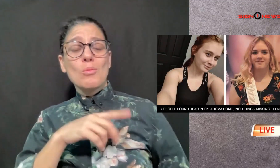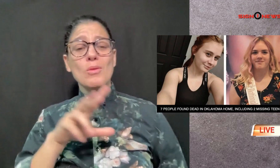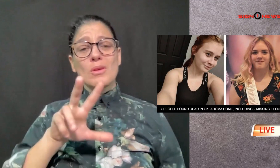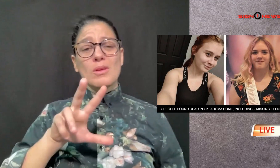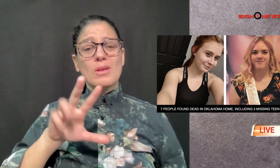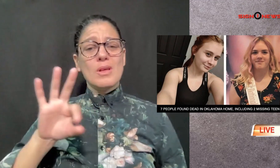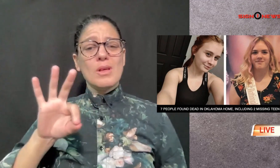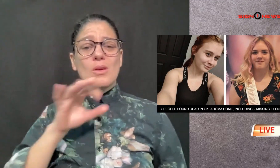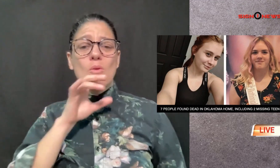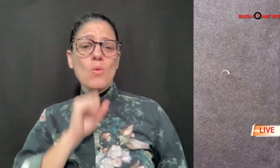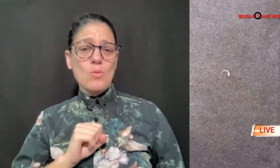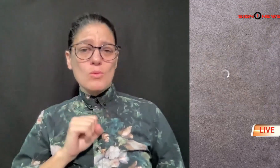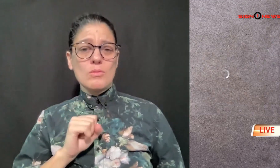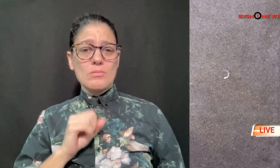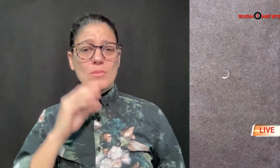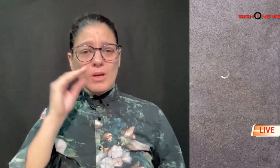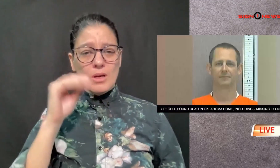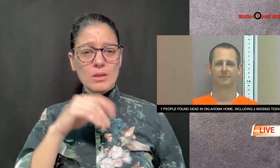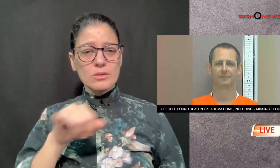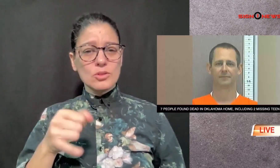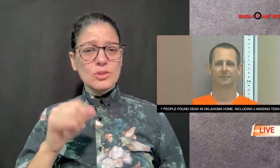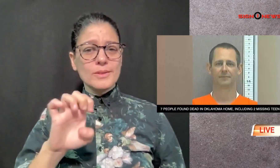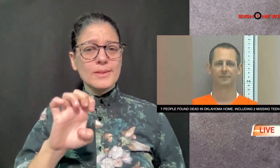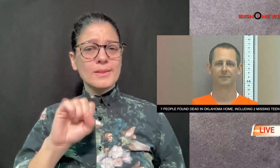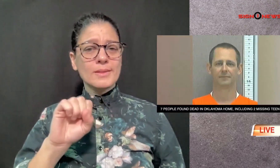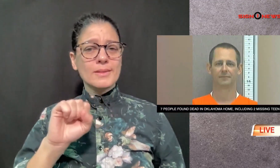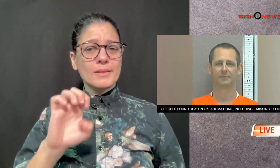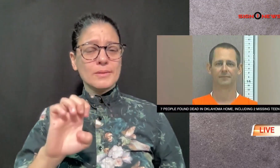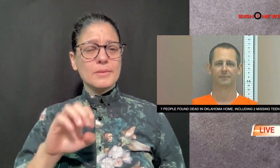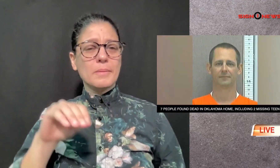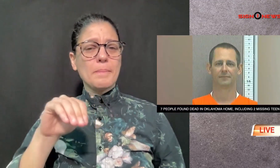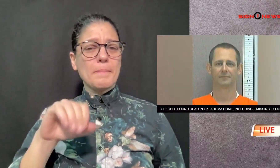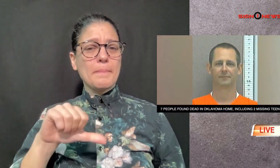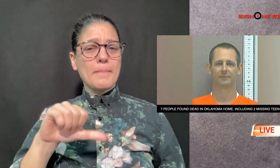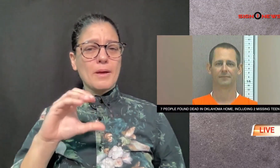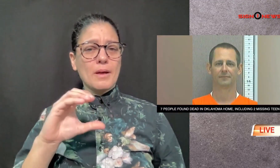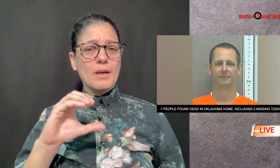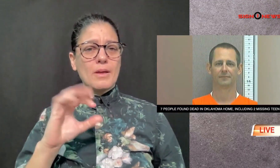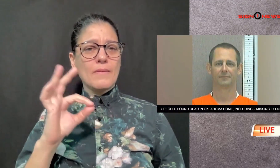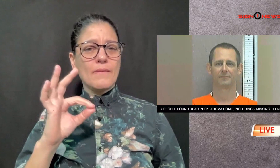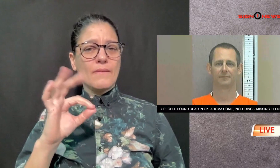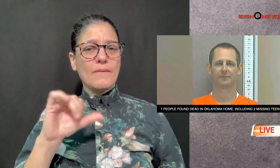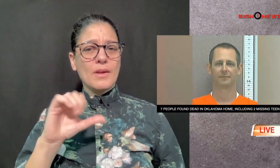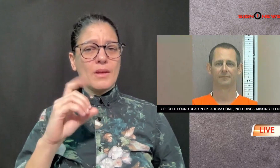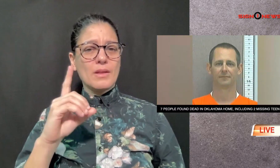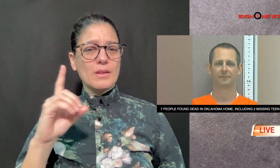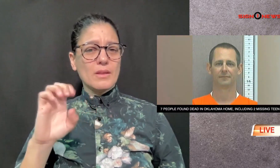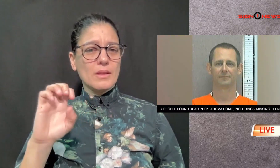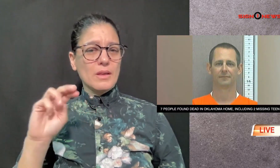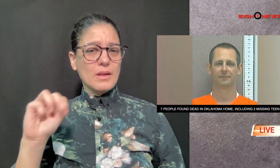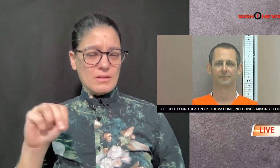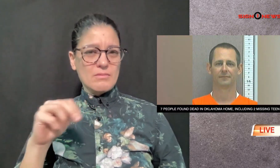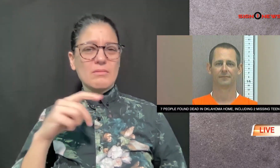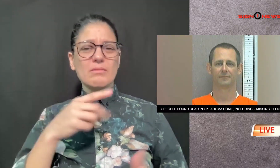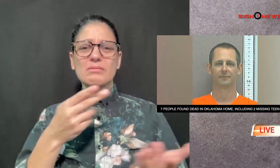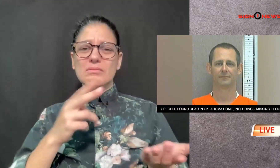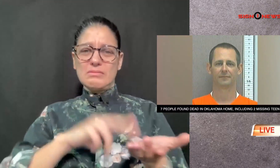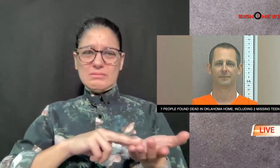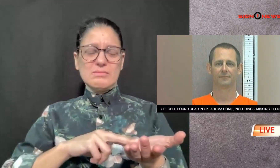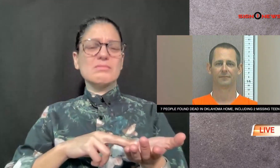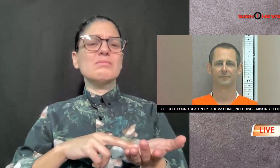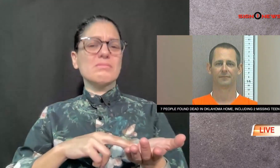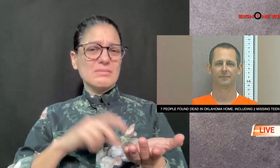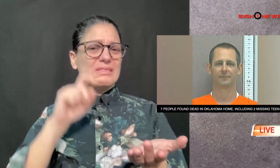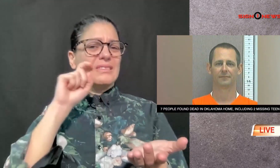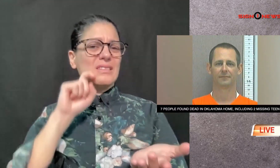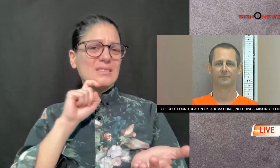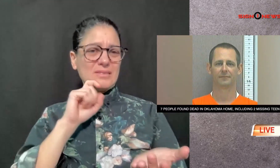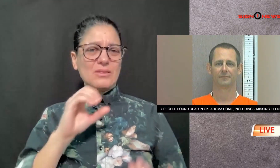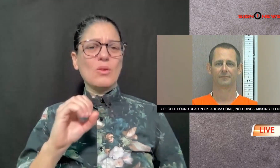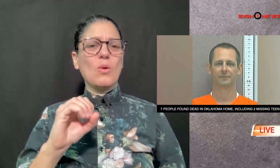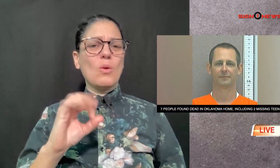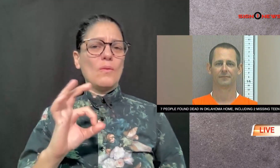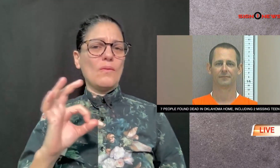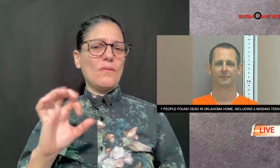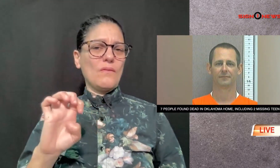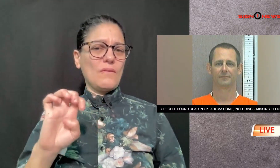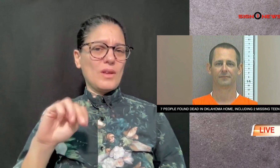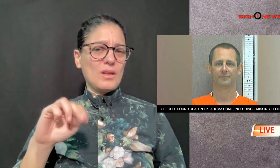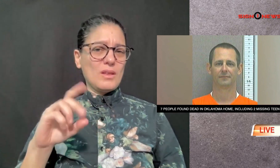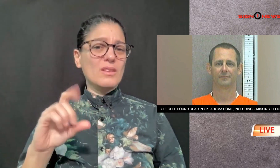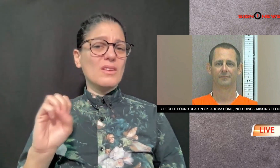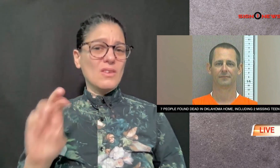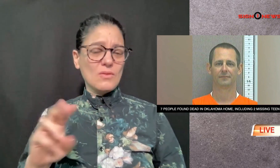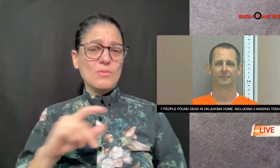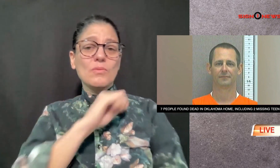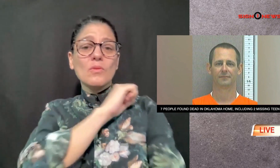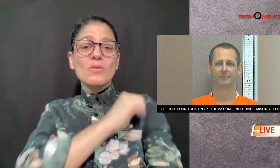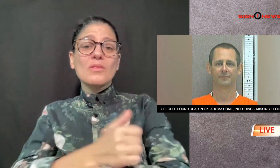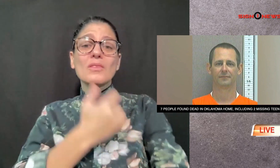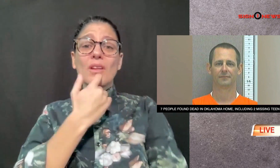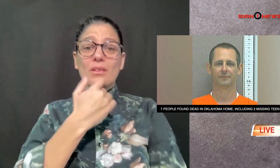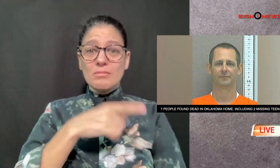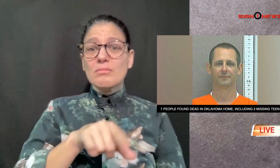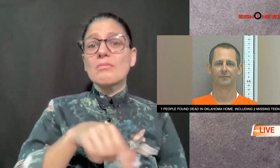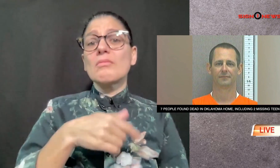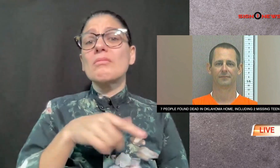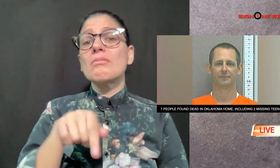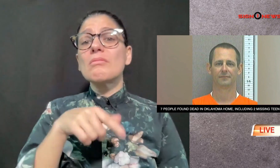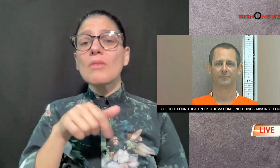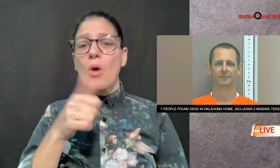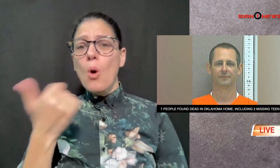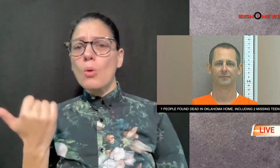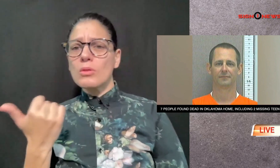the home belonged to a 39-year-old Jesse McFadden a registered sex offender